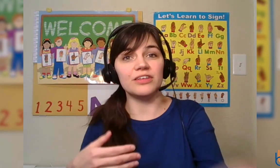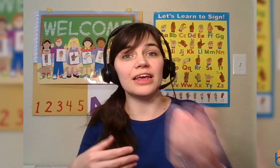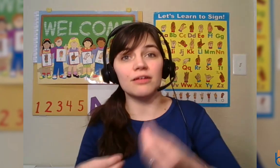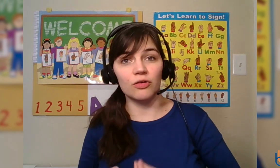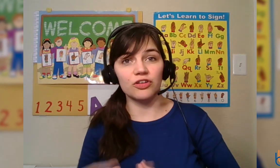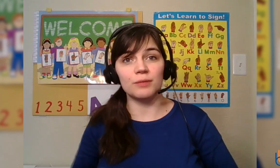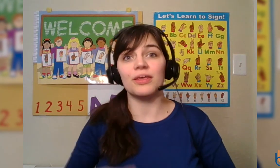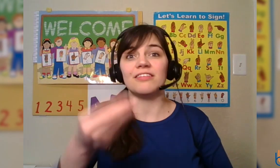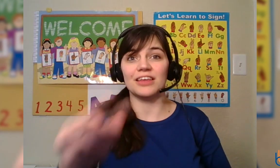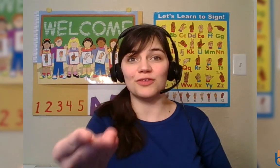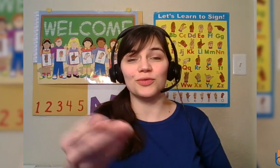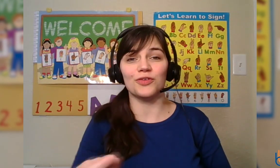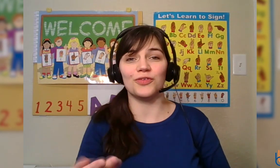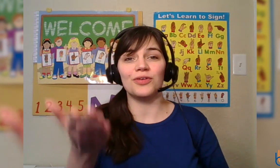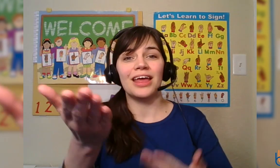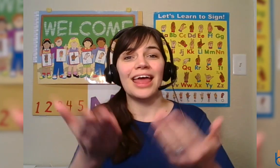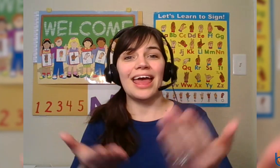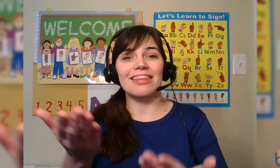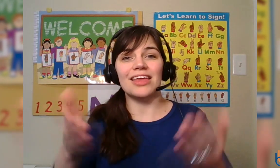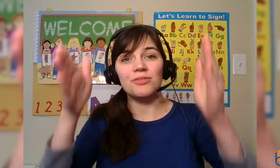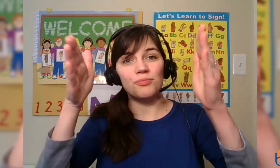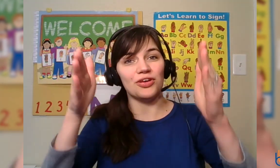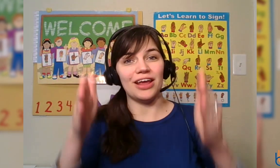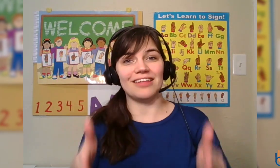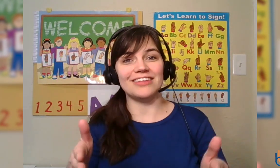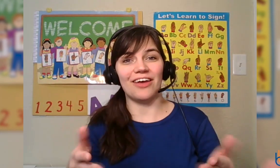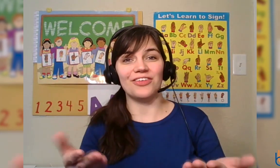take dirty plates and give you your food, and then put your hands down.